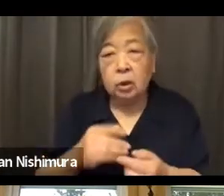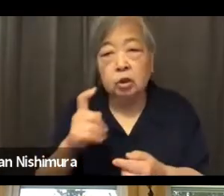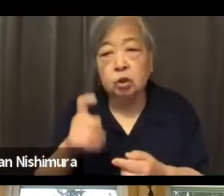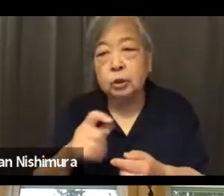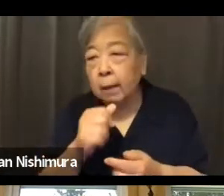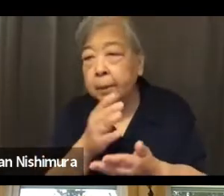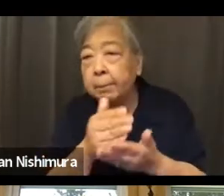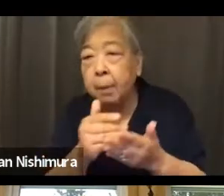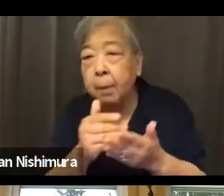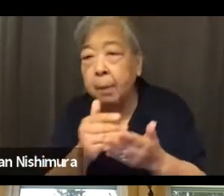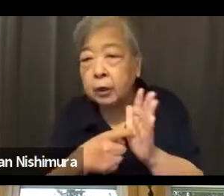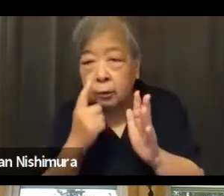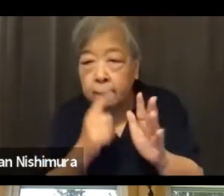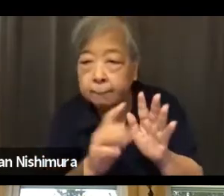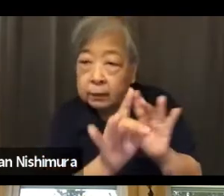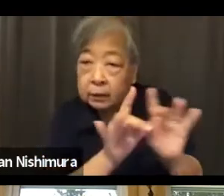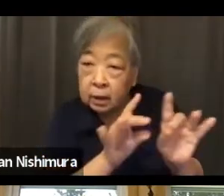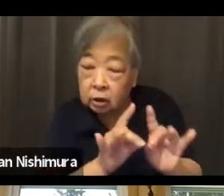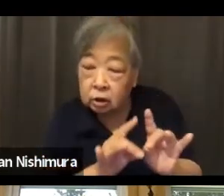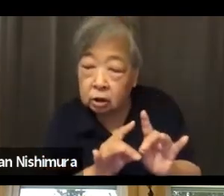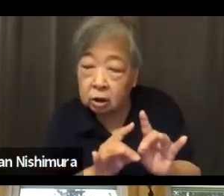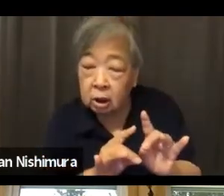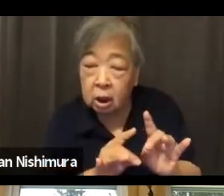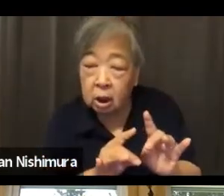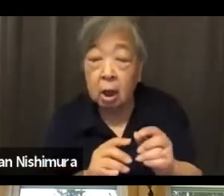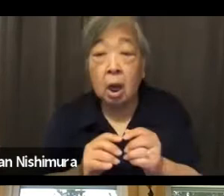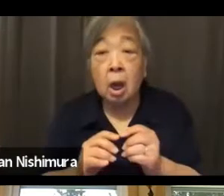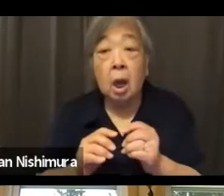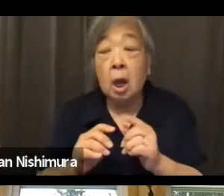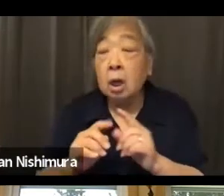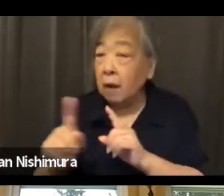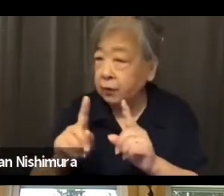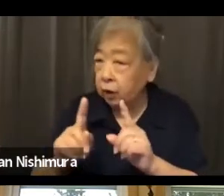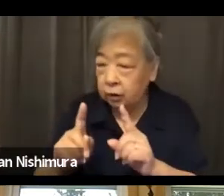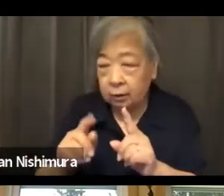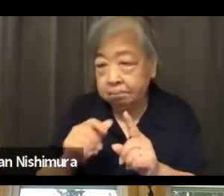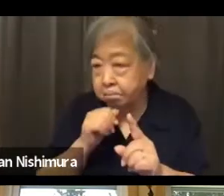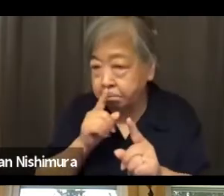That does not mean that the conversation has to wait until the student is accepted.